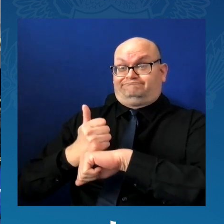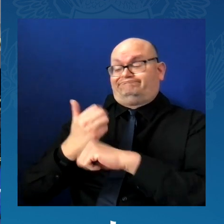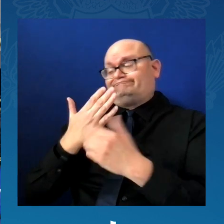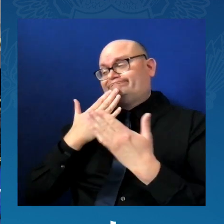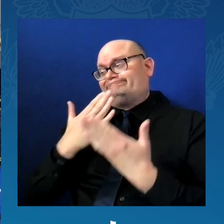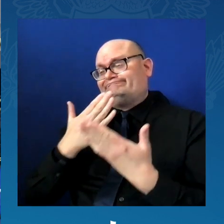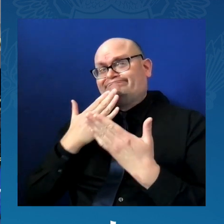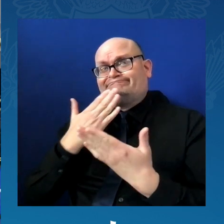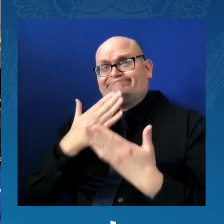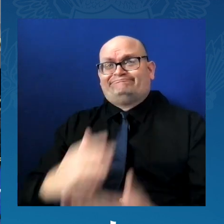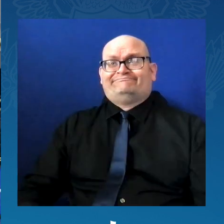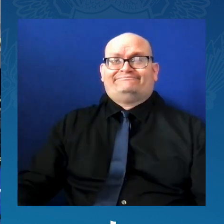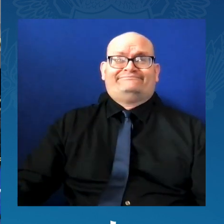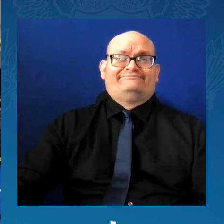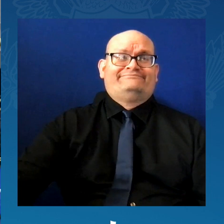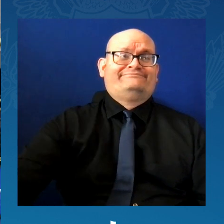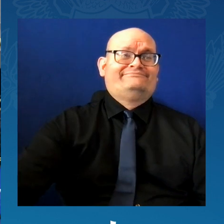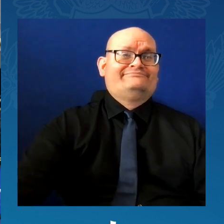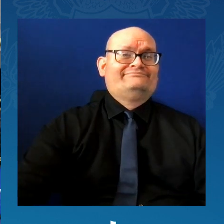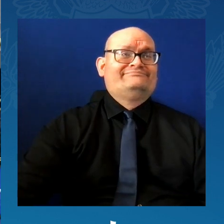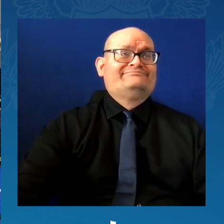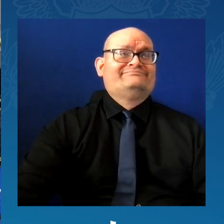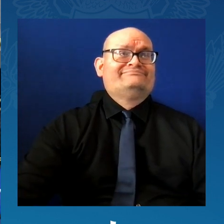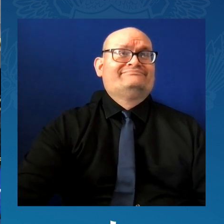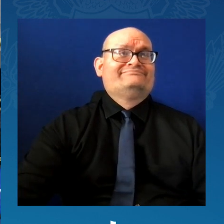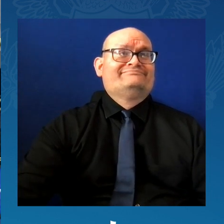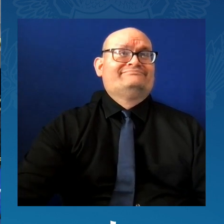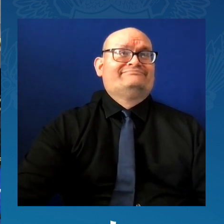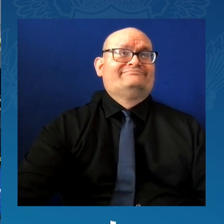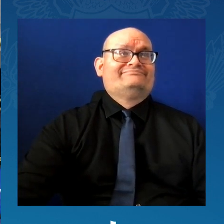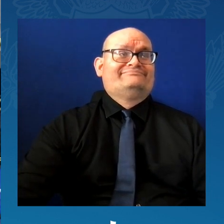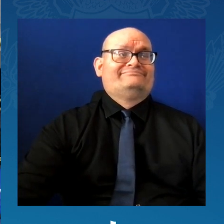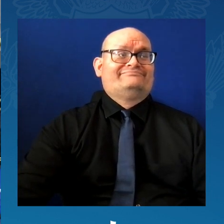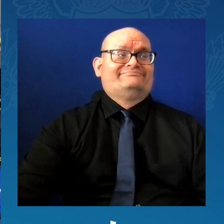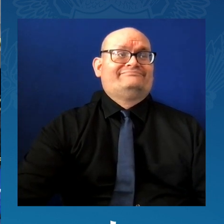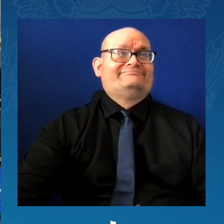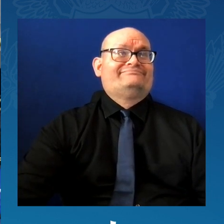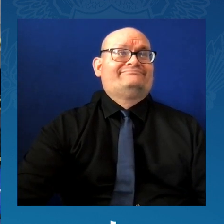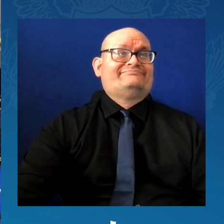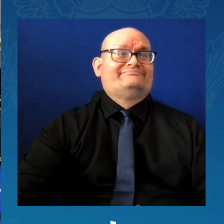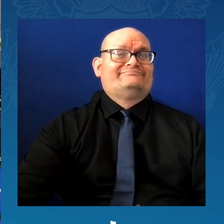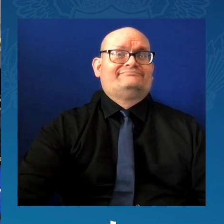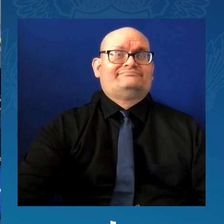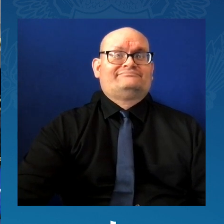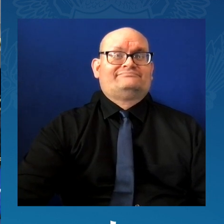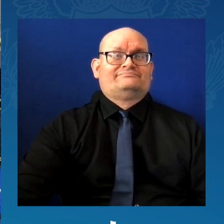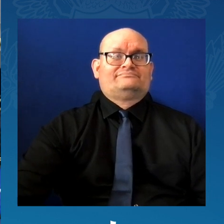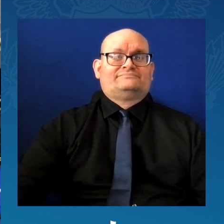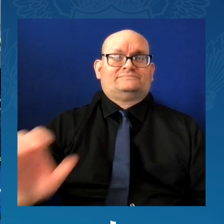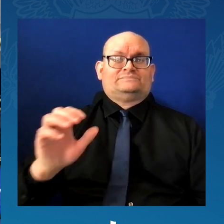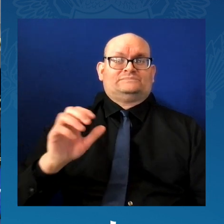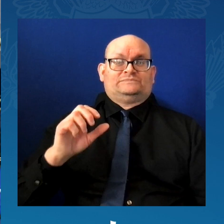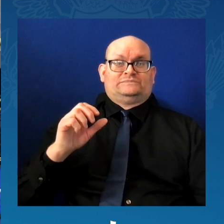On the Space Council. It's been very intentional that we are including educators